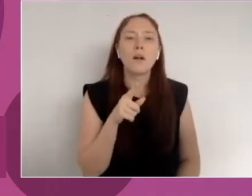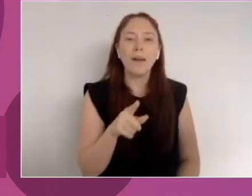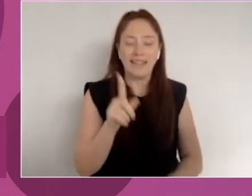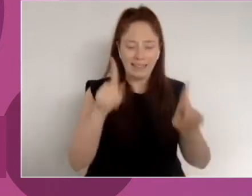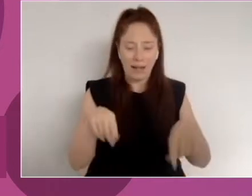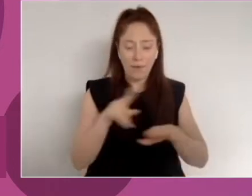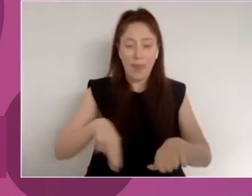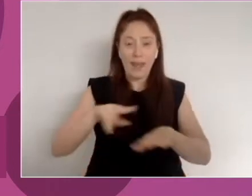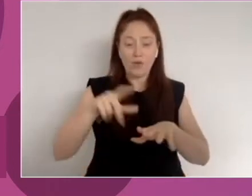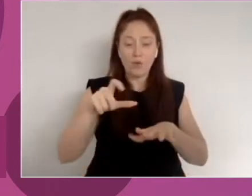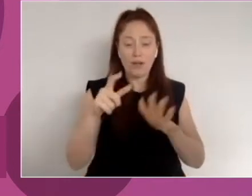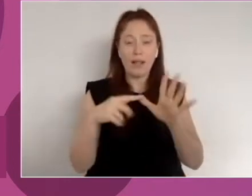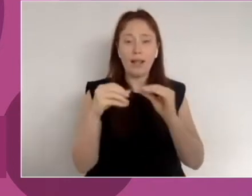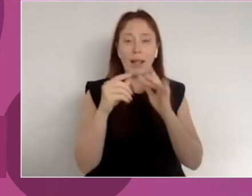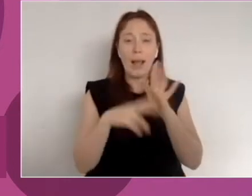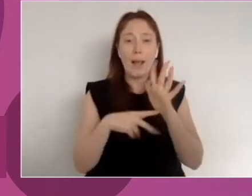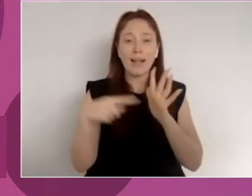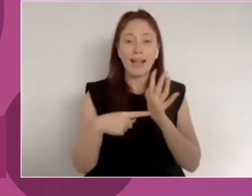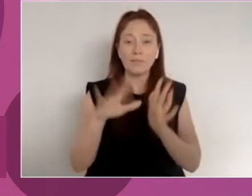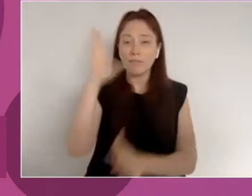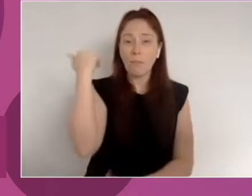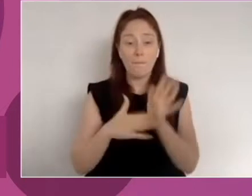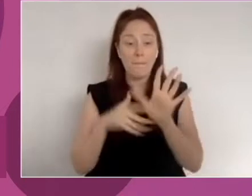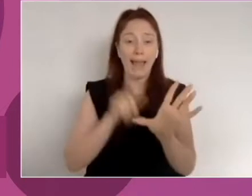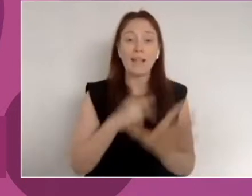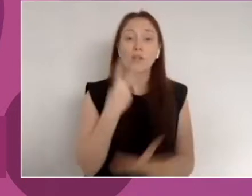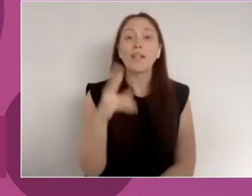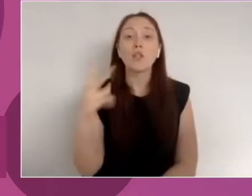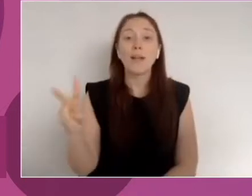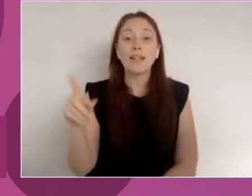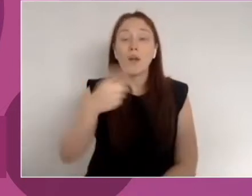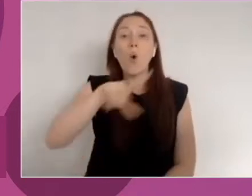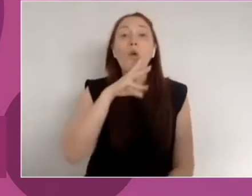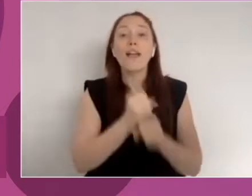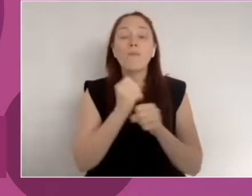So National Cabinet back in May 2020 was where we all came together and where the first ministers